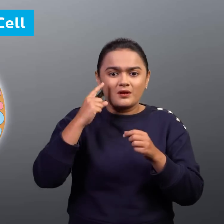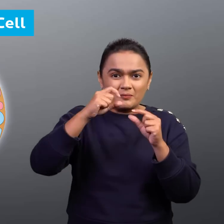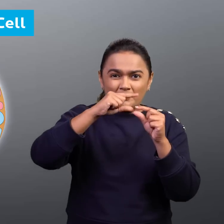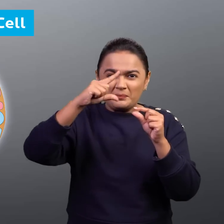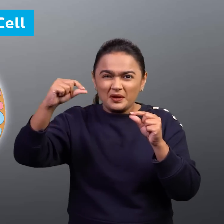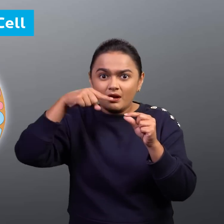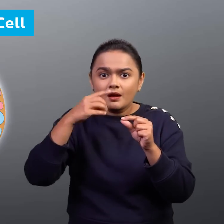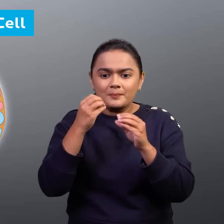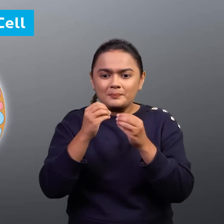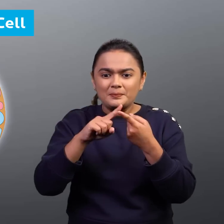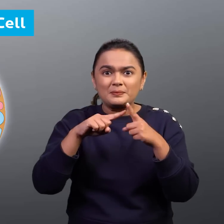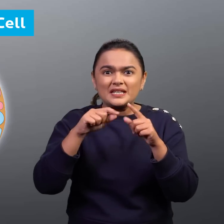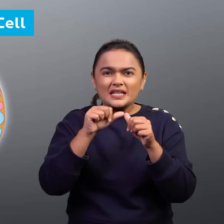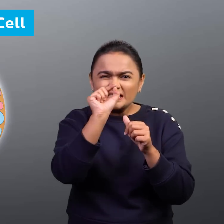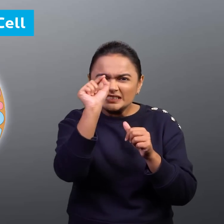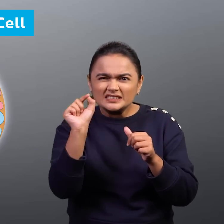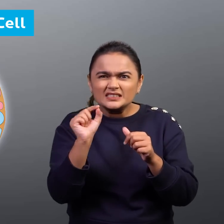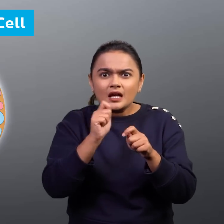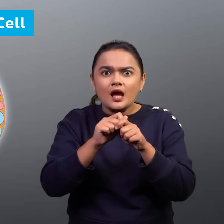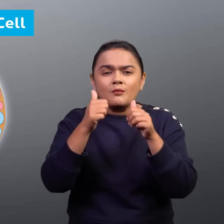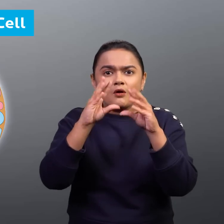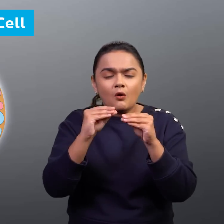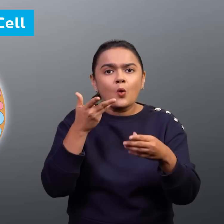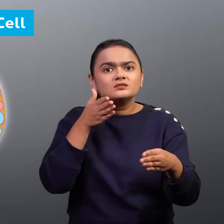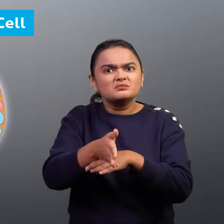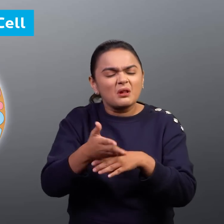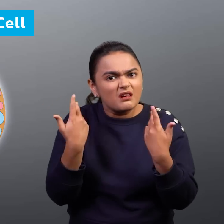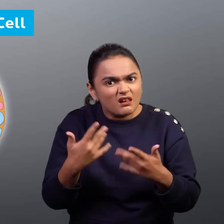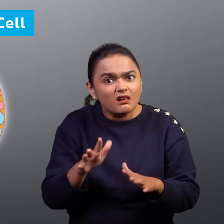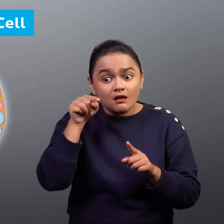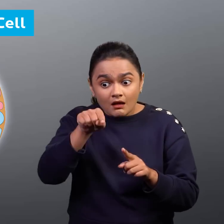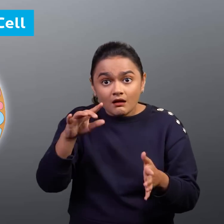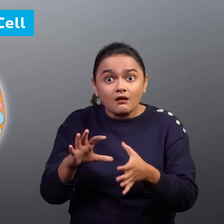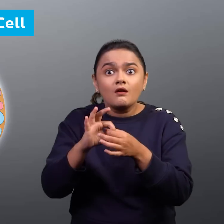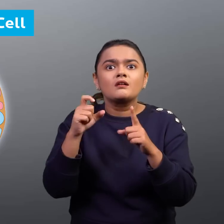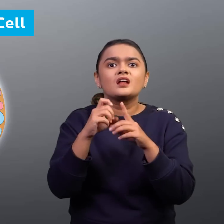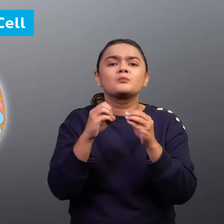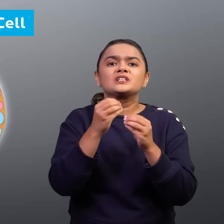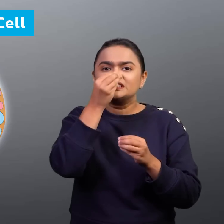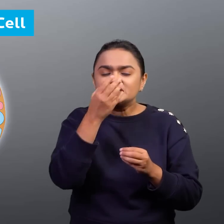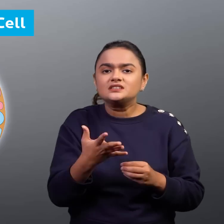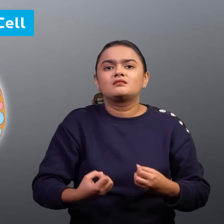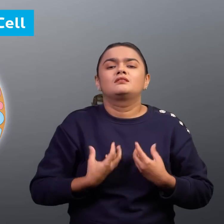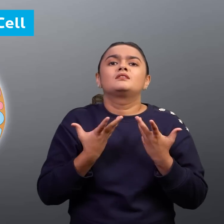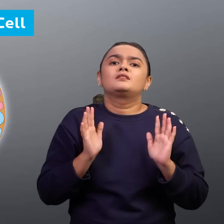The pancreatic beta cells stop functioning or get destroyed. Due to this, there are high chances of developing diabetes.